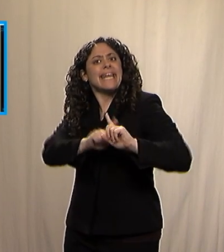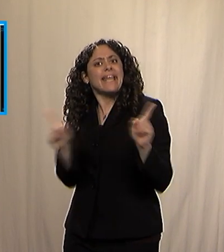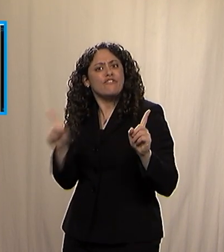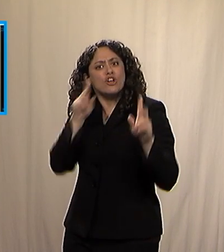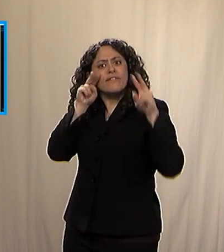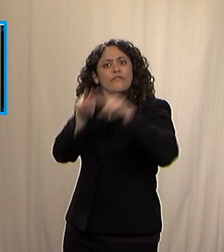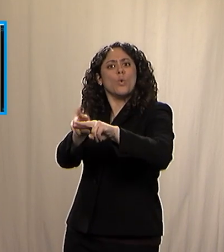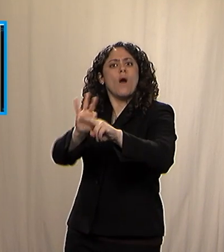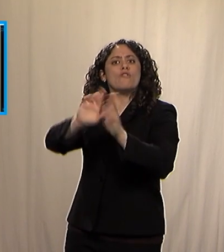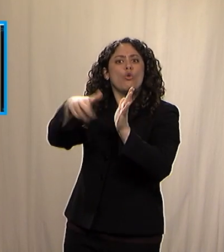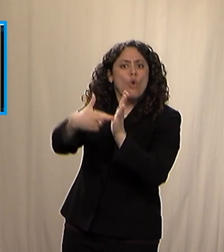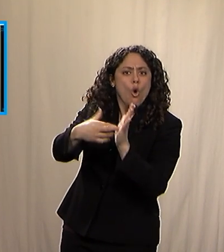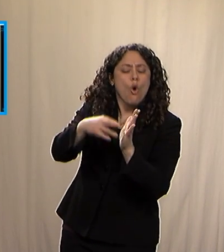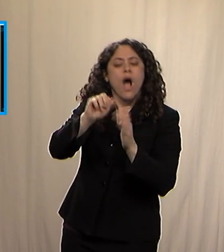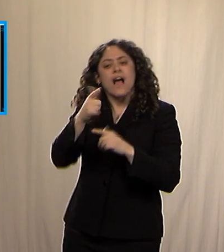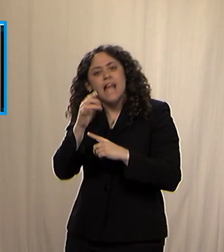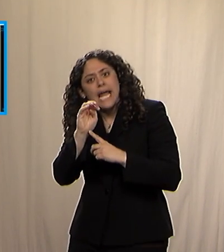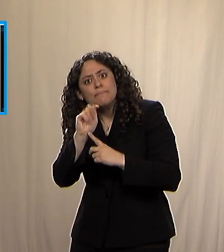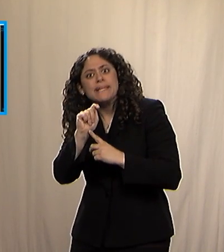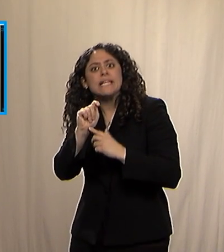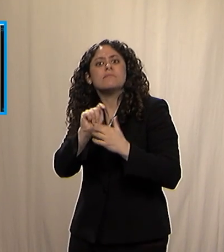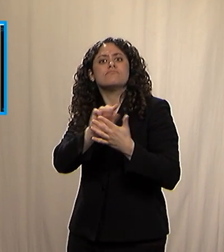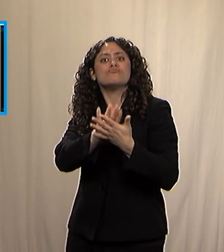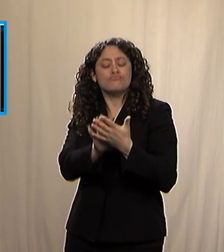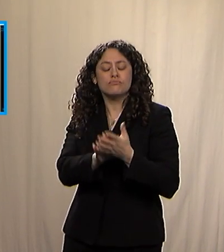I like to put the deaf person first.